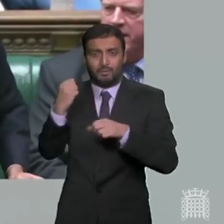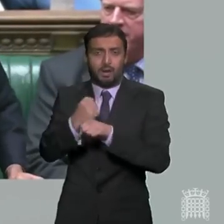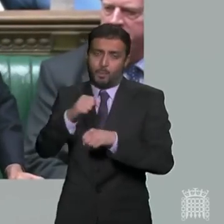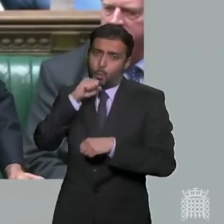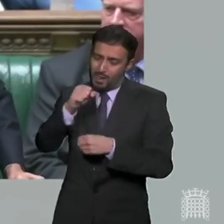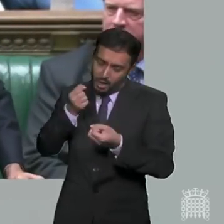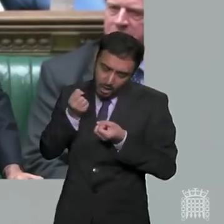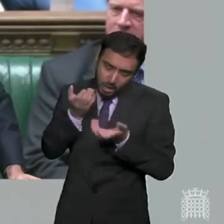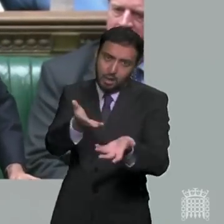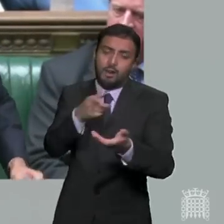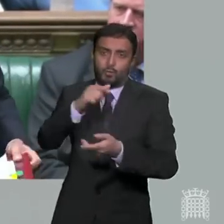constructively and collaboratively.